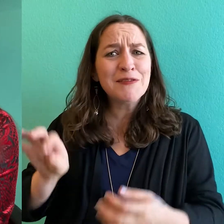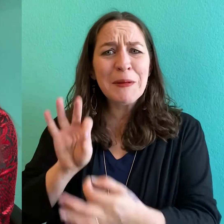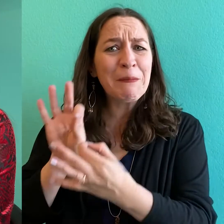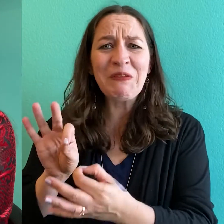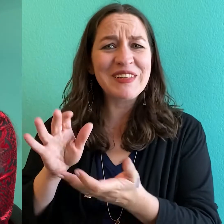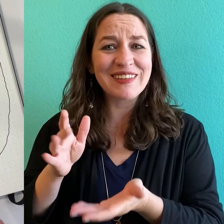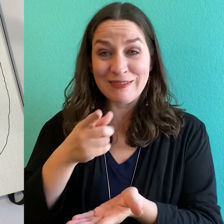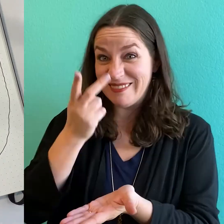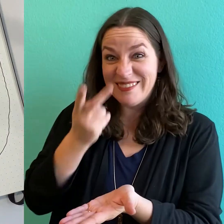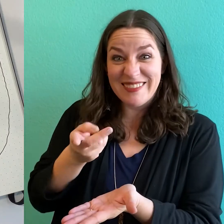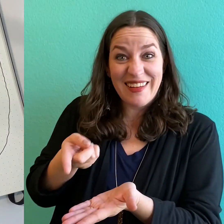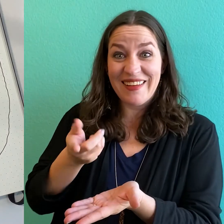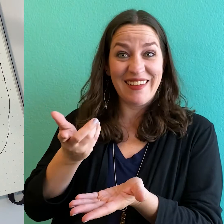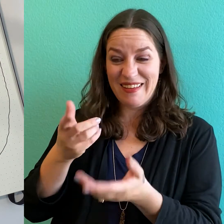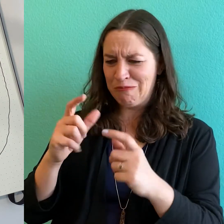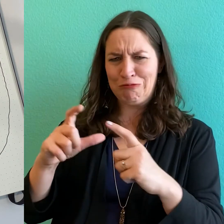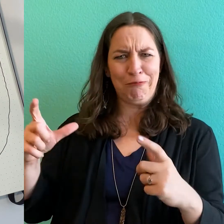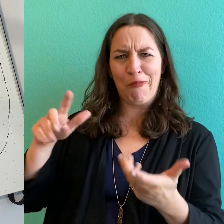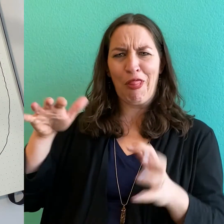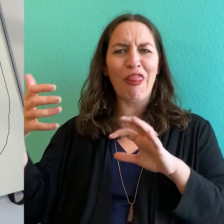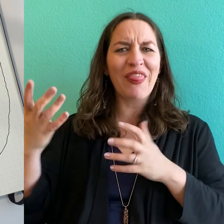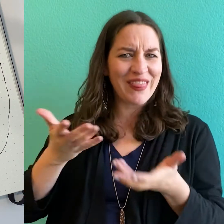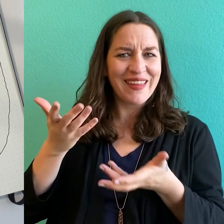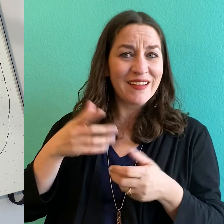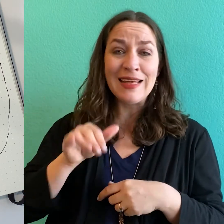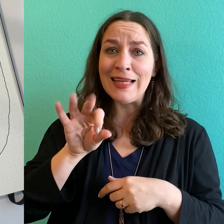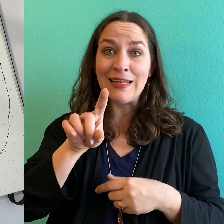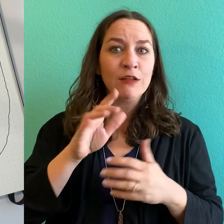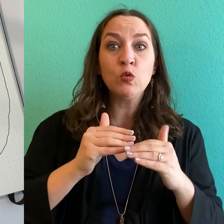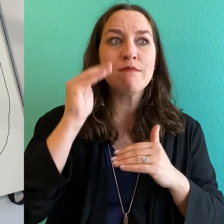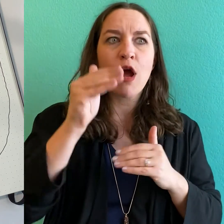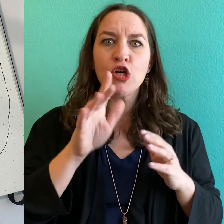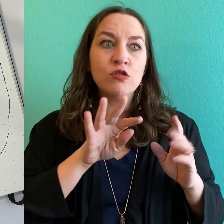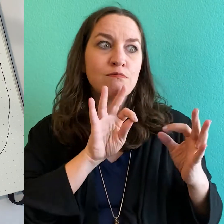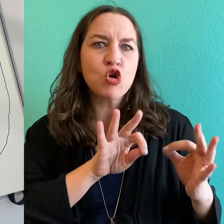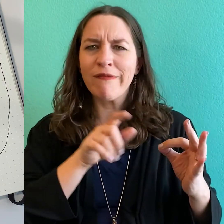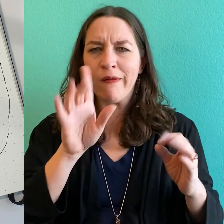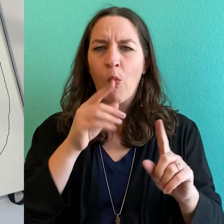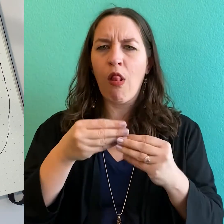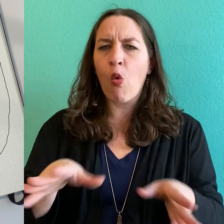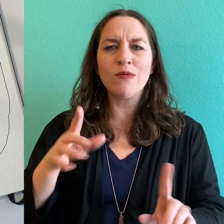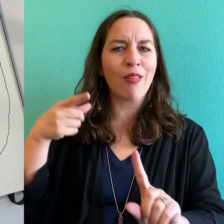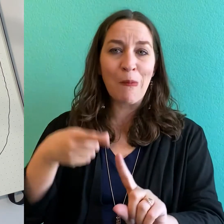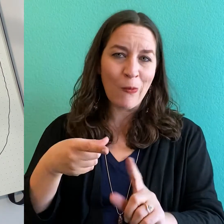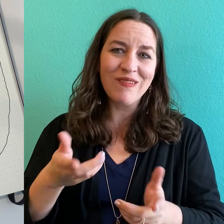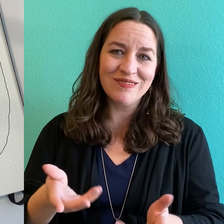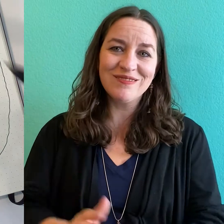do not have to be perfect. In fact, if you spend too much time making them perfect, you're not going to get to the point of this activity.